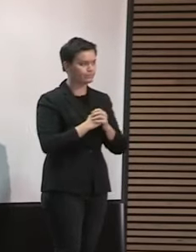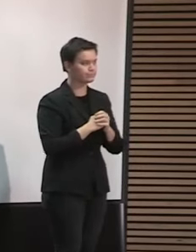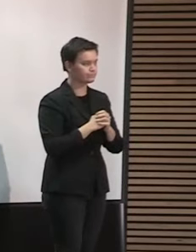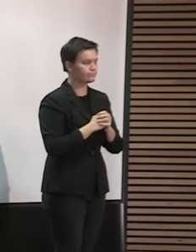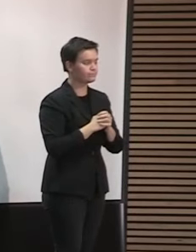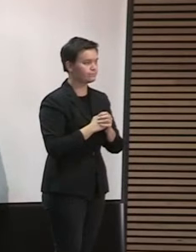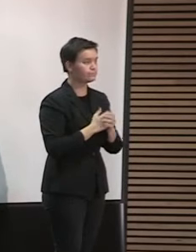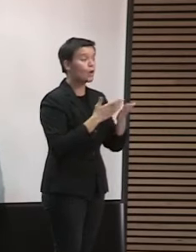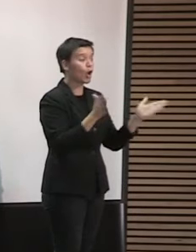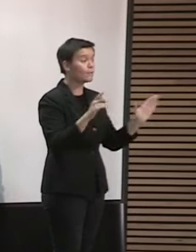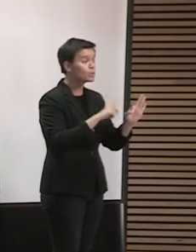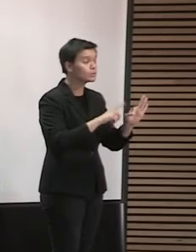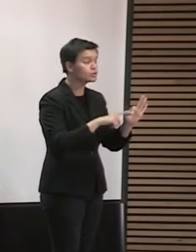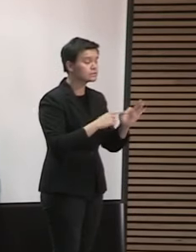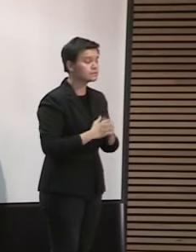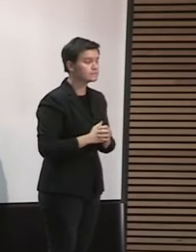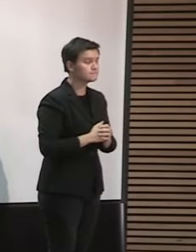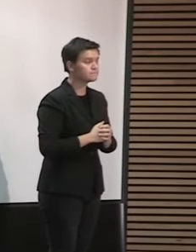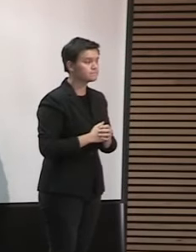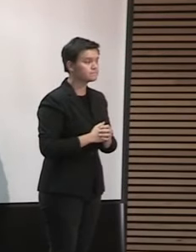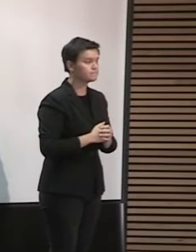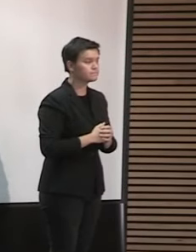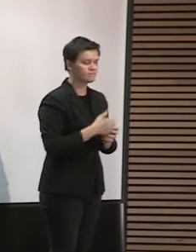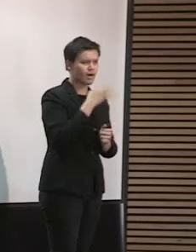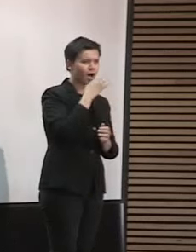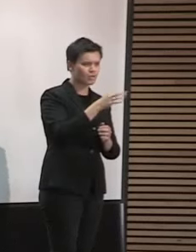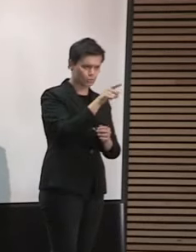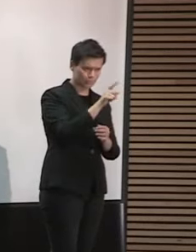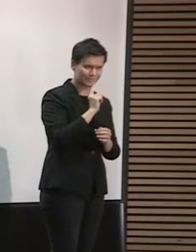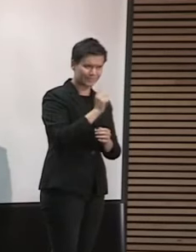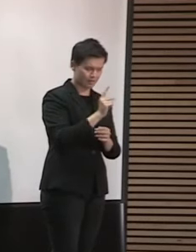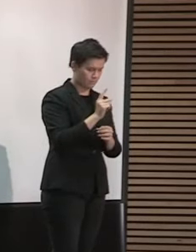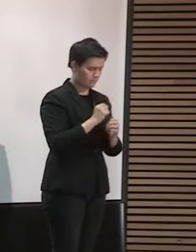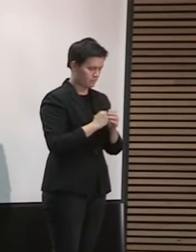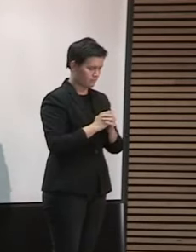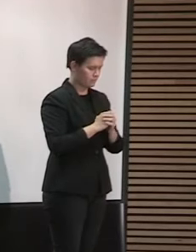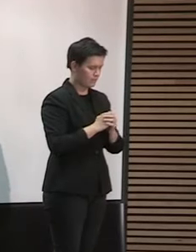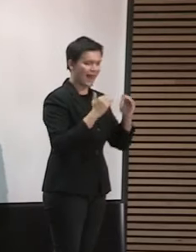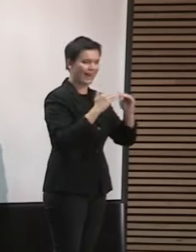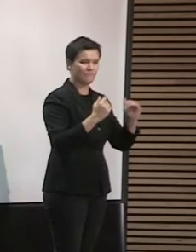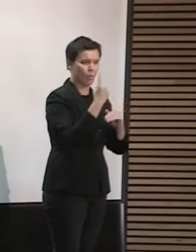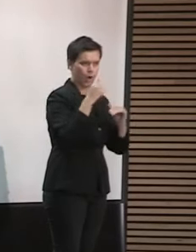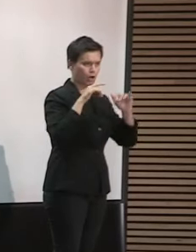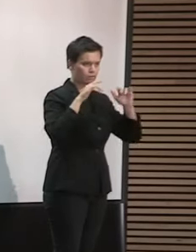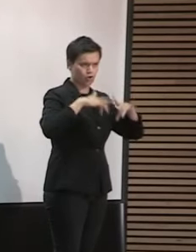I've been engaging in all of that and we'll continue to do so but yes, there are some changes that need to come for